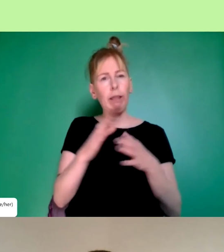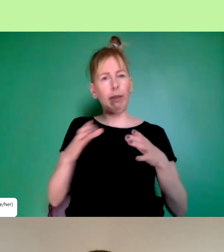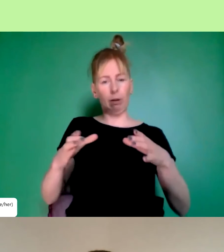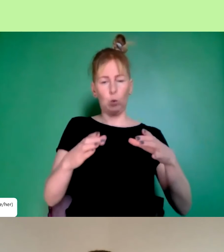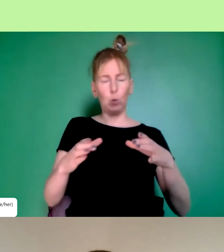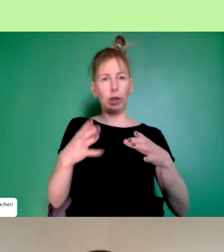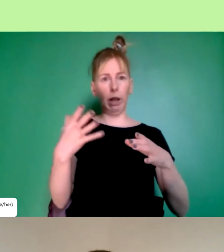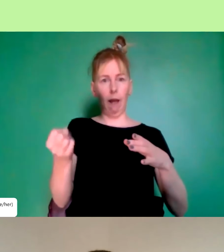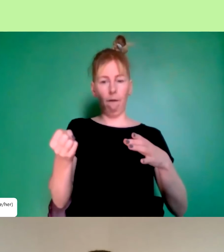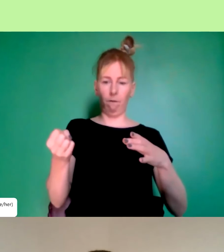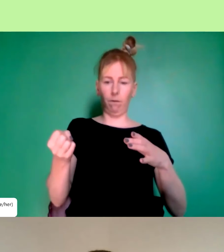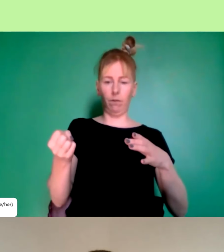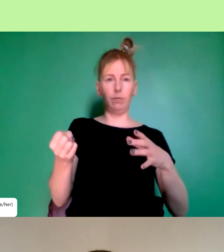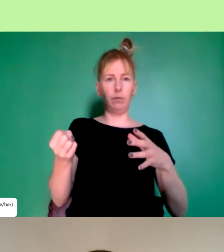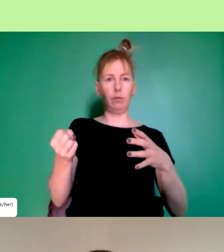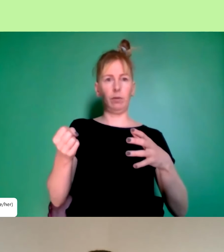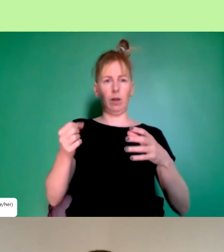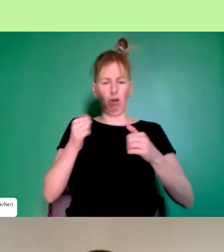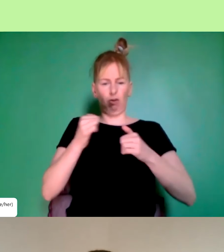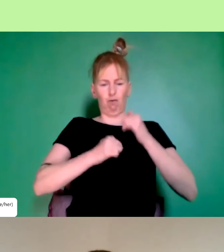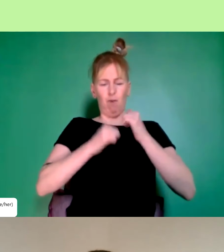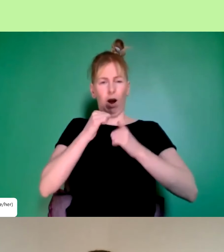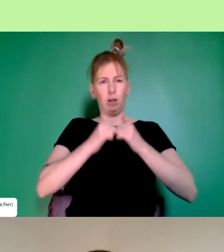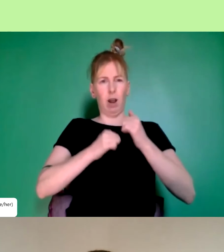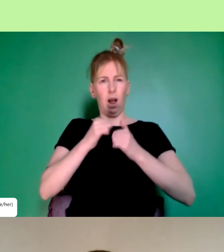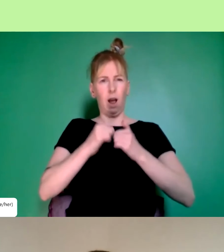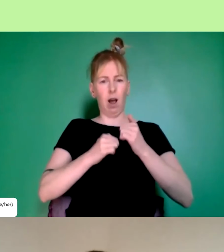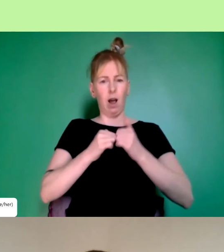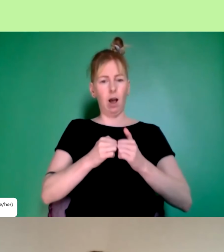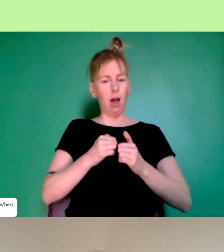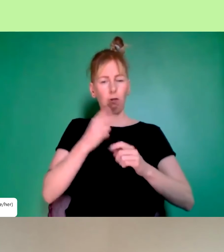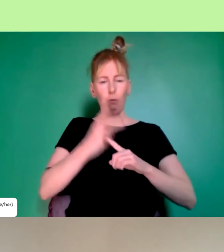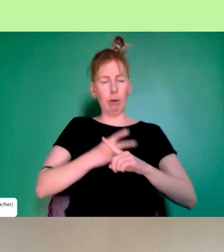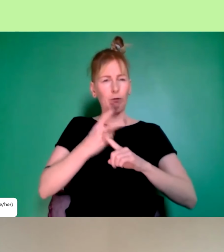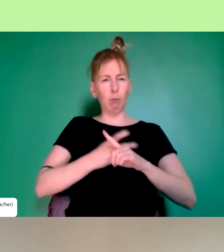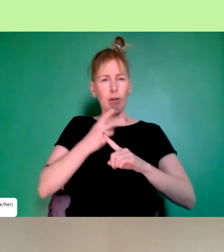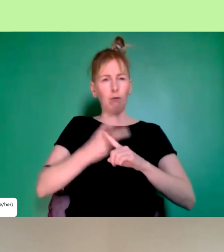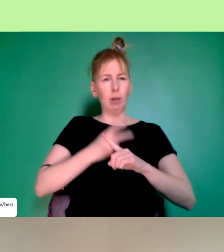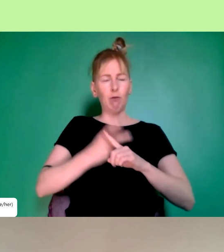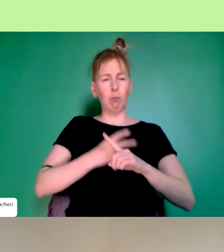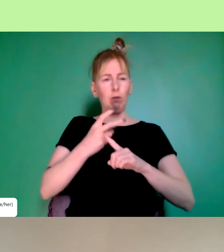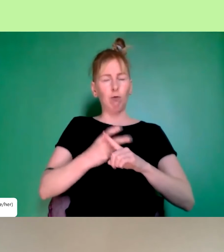bureaucratic, systemic life that keeps repeating itself, in spite of all the good intentions